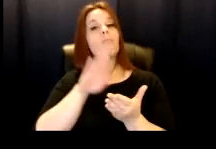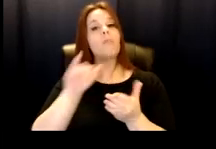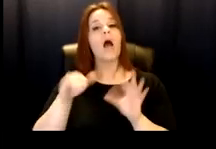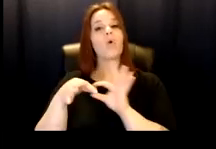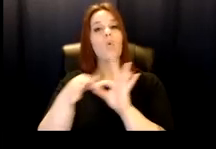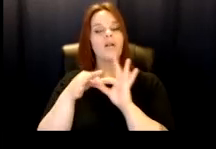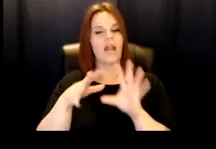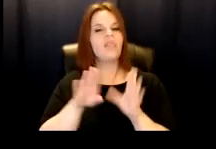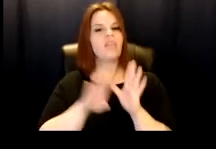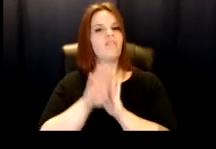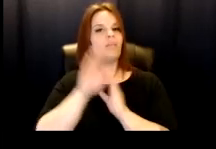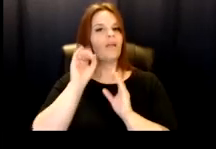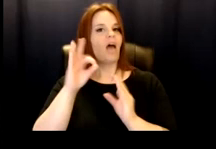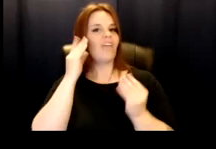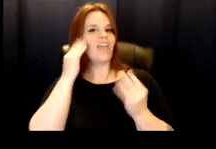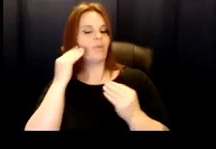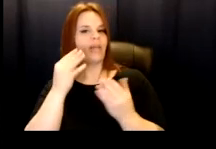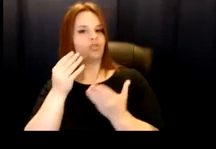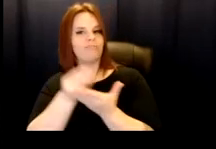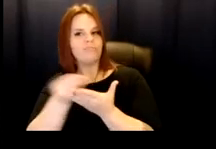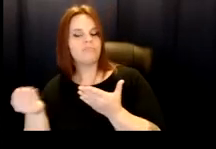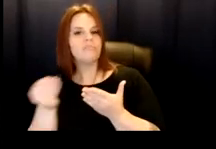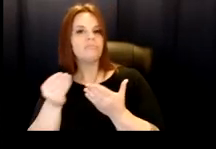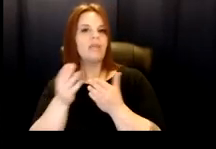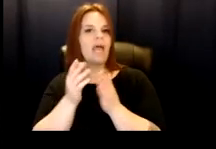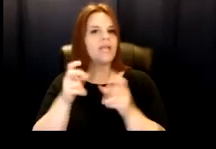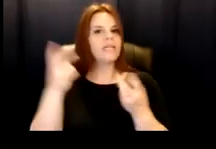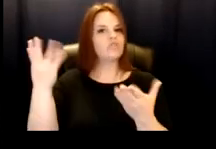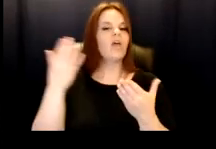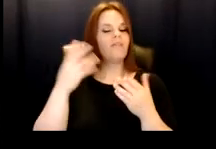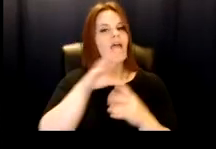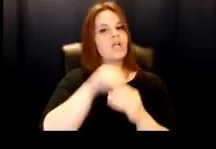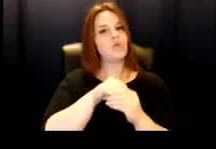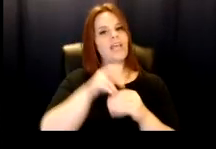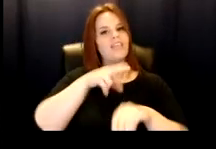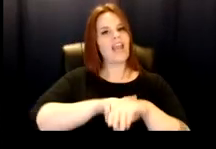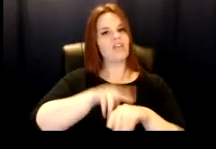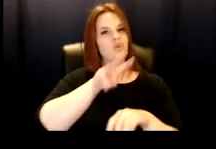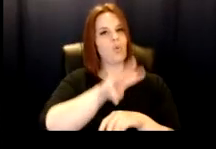information materials and initiatives, including the national website and social media platforms.